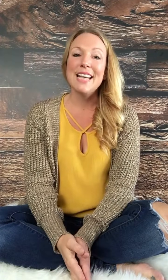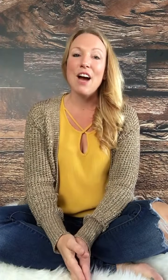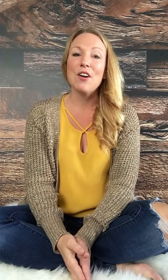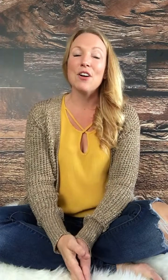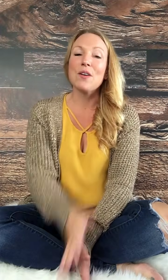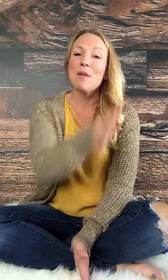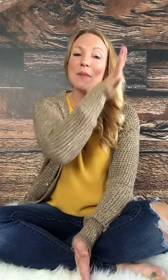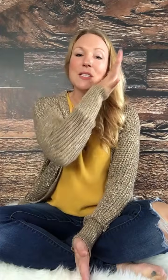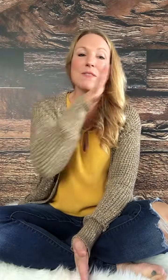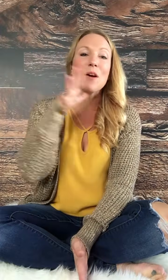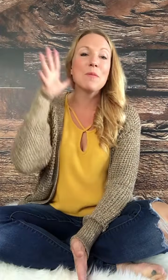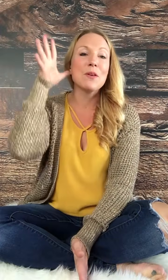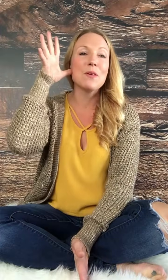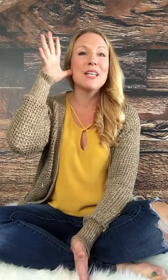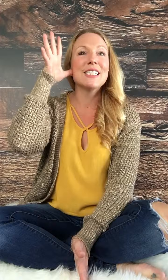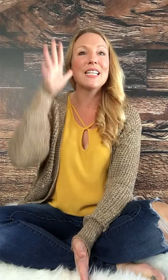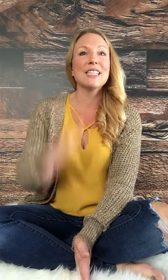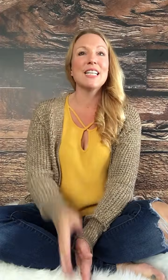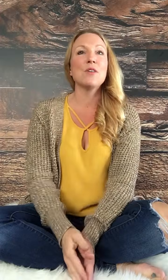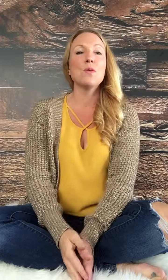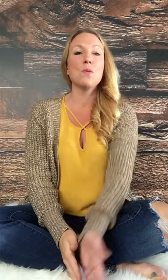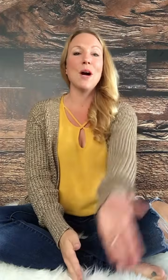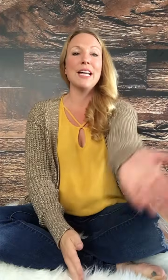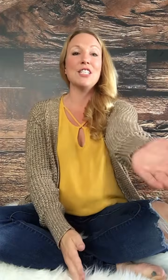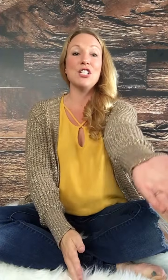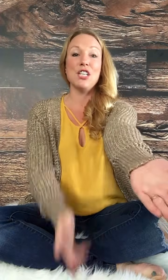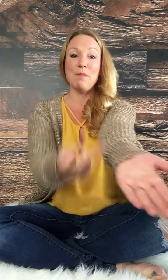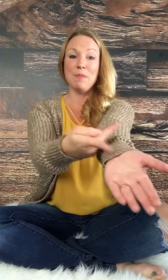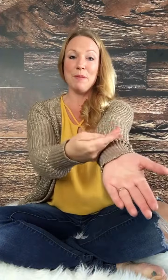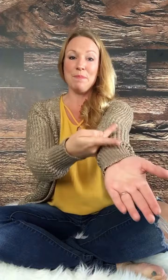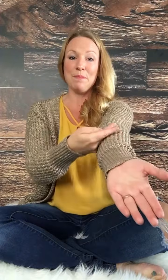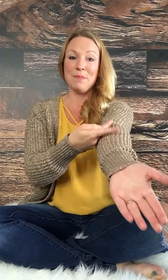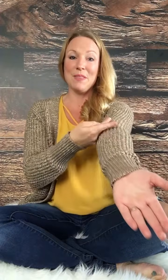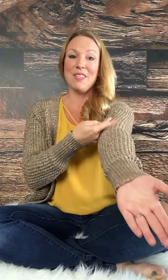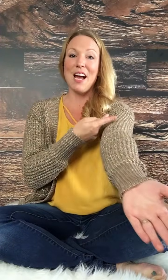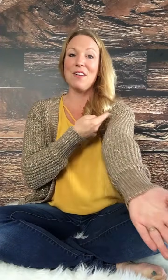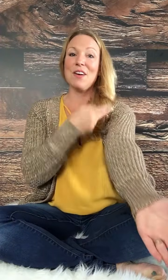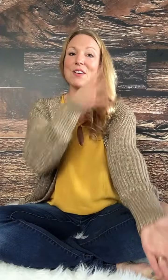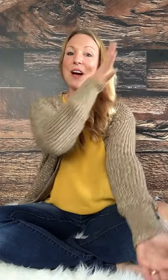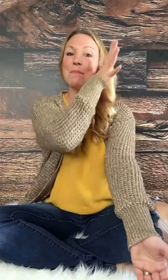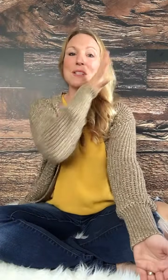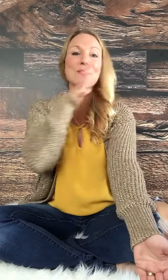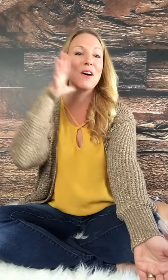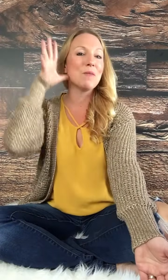Down on Grandpa's FARM, there is a little white SHEEP. Down on Grandpa's FARM,